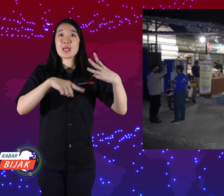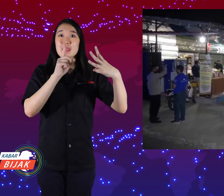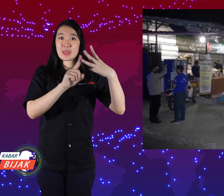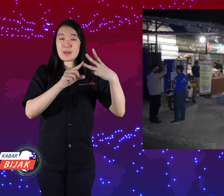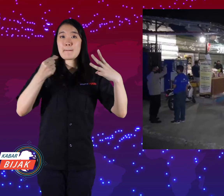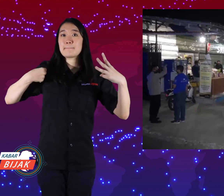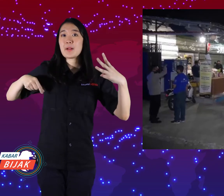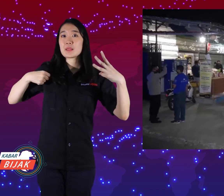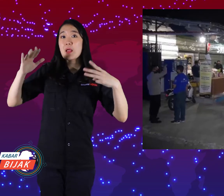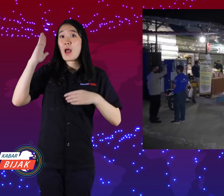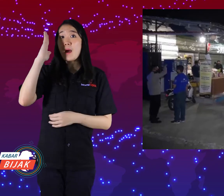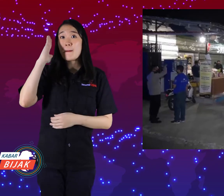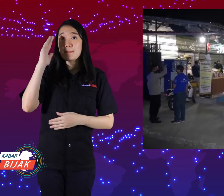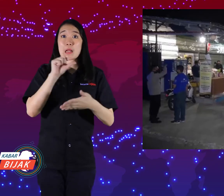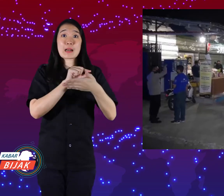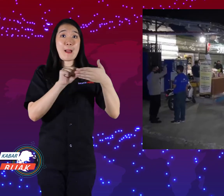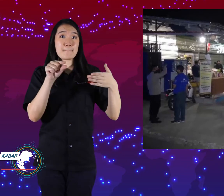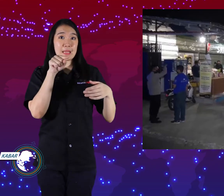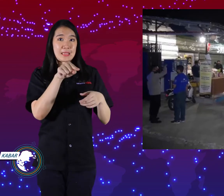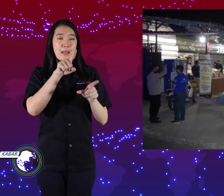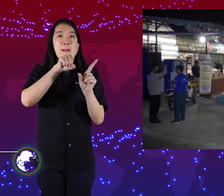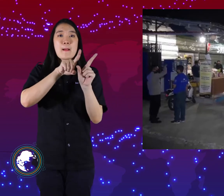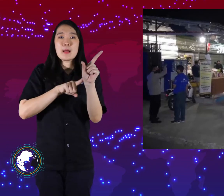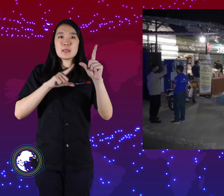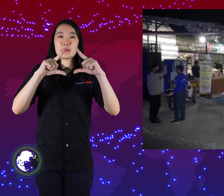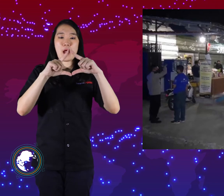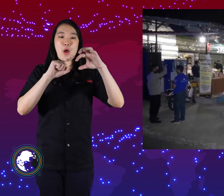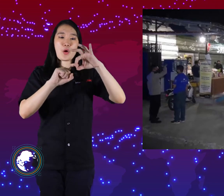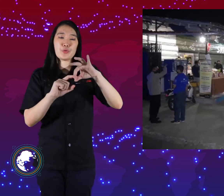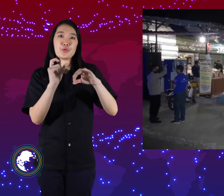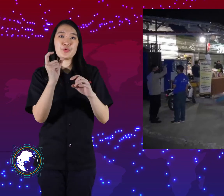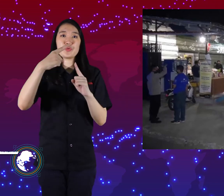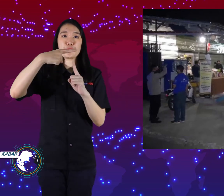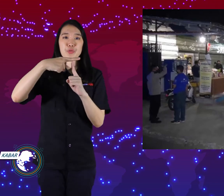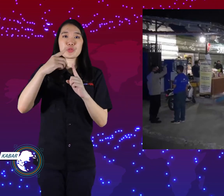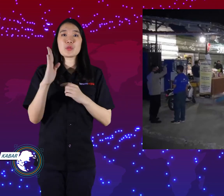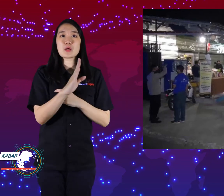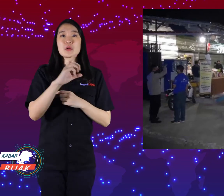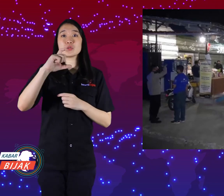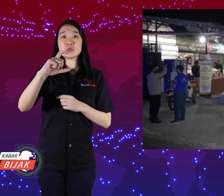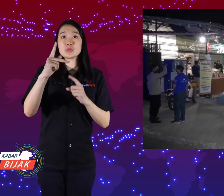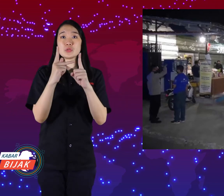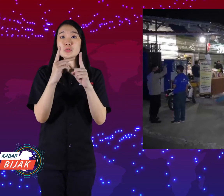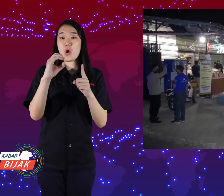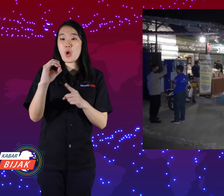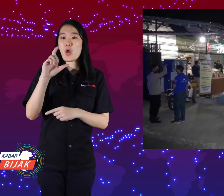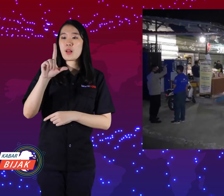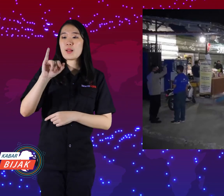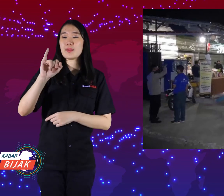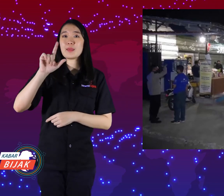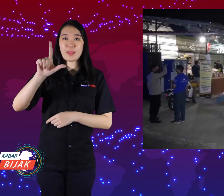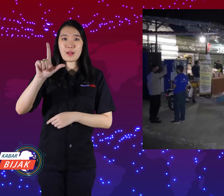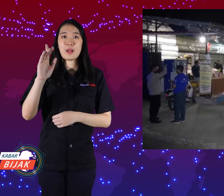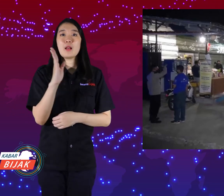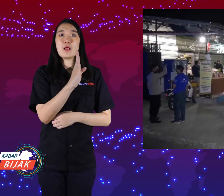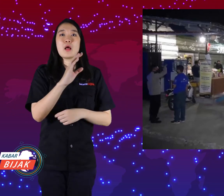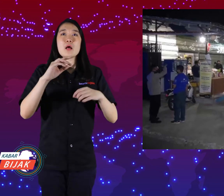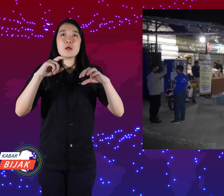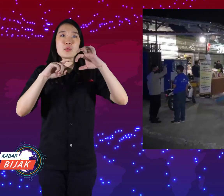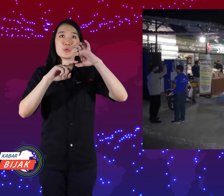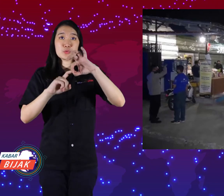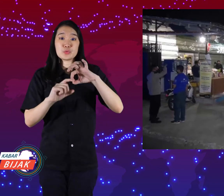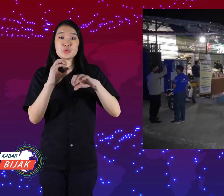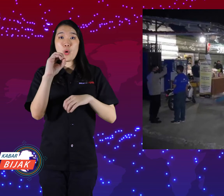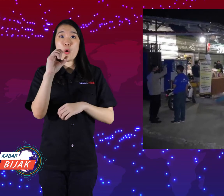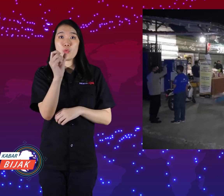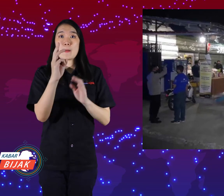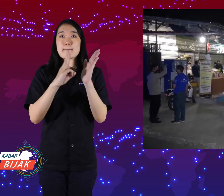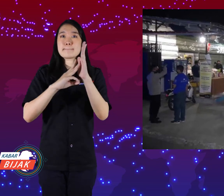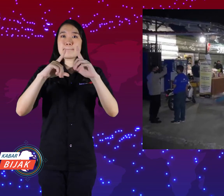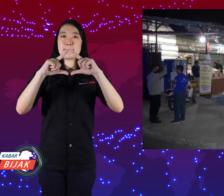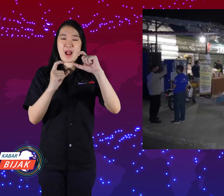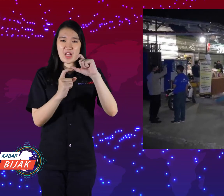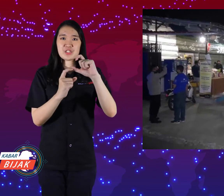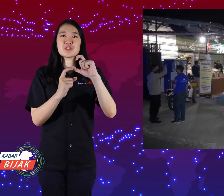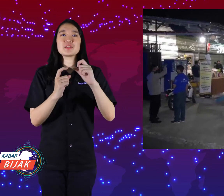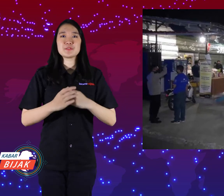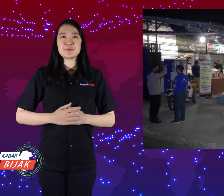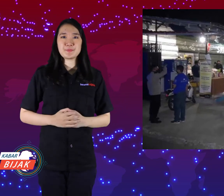And the Minister of Religion Yaqut Cholil Qoumas